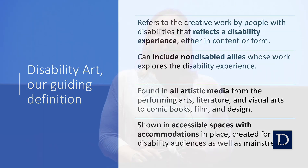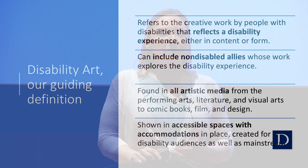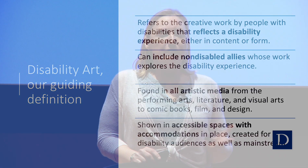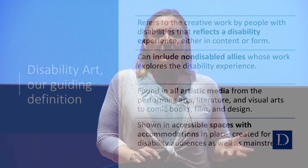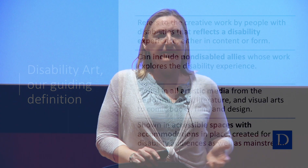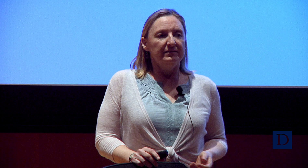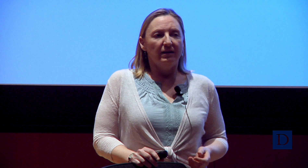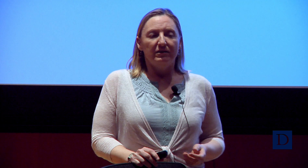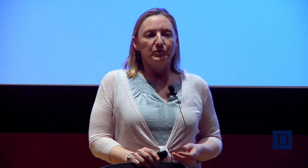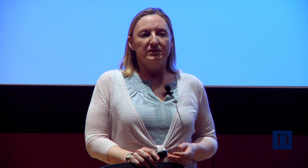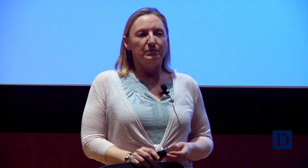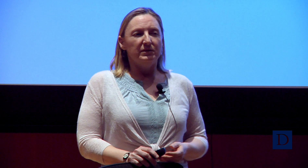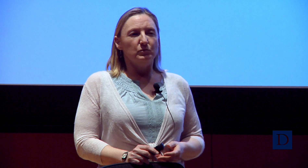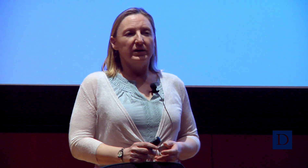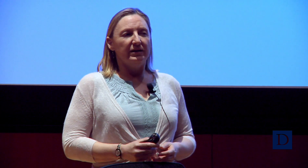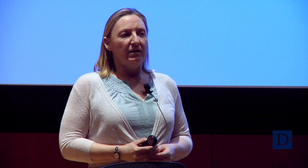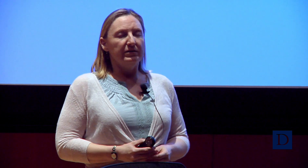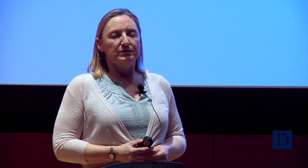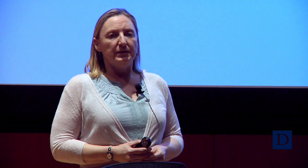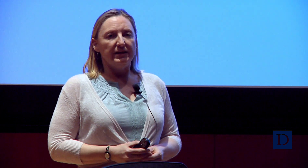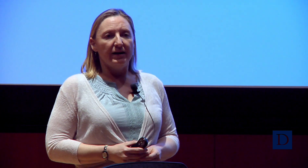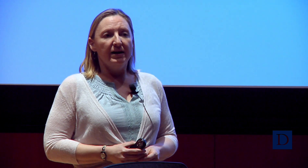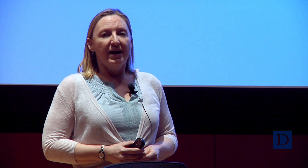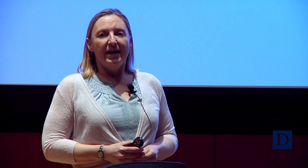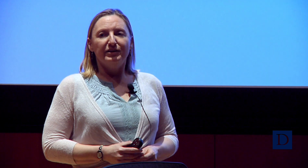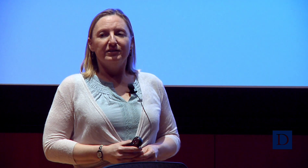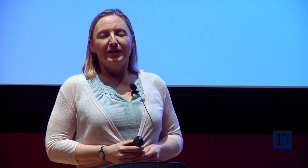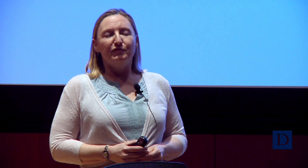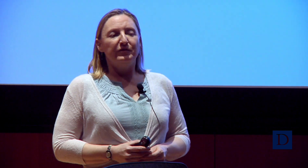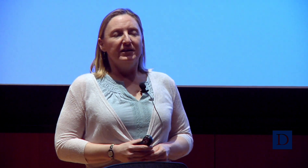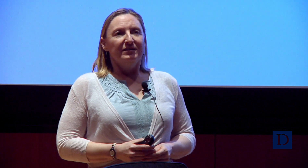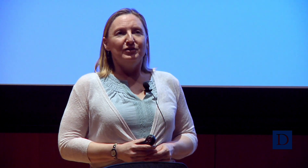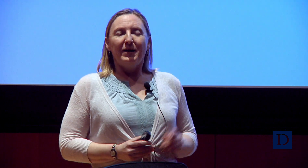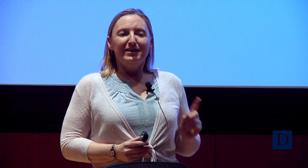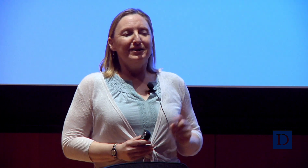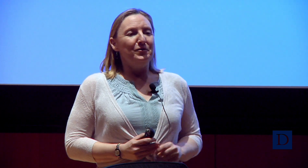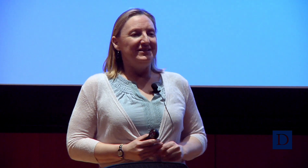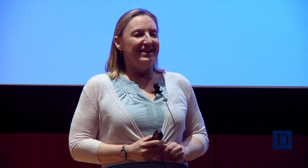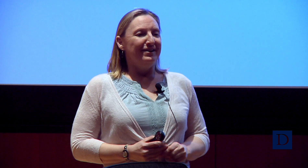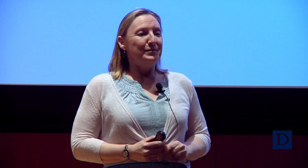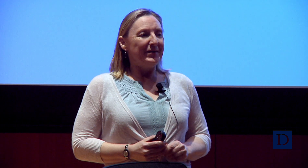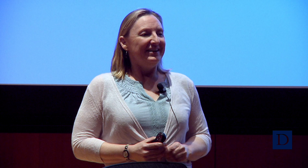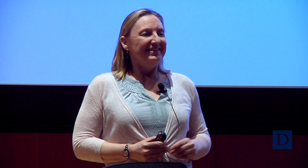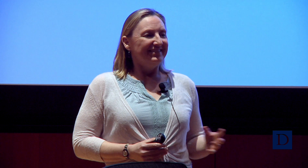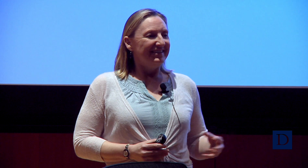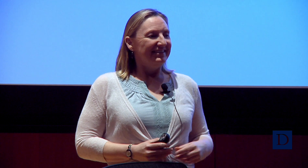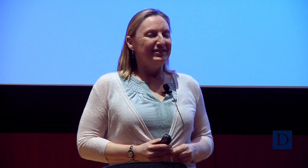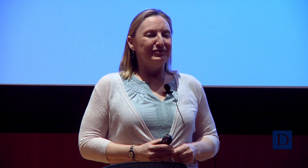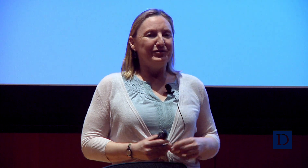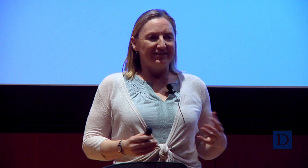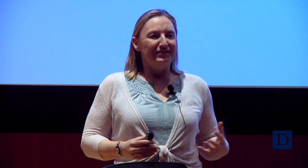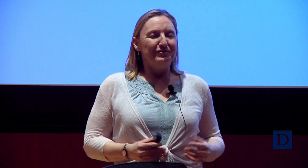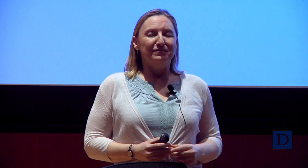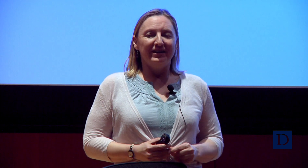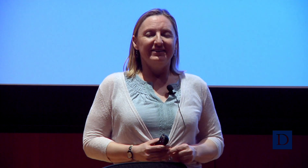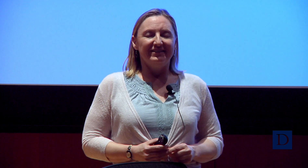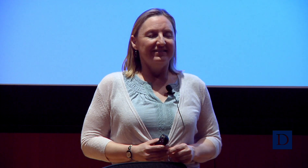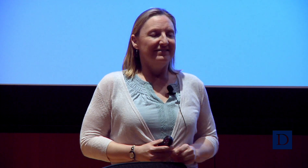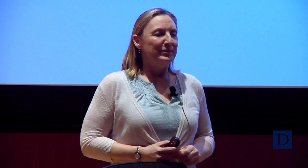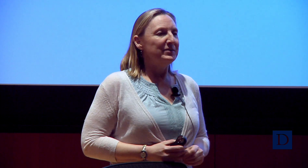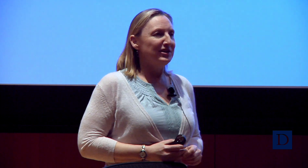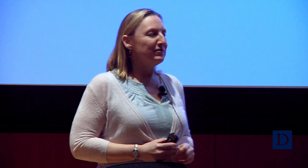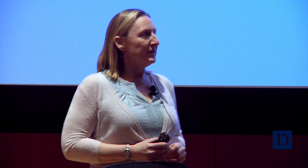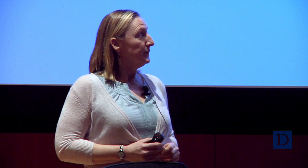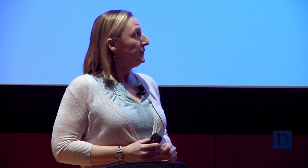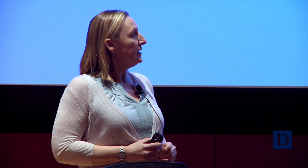You can find artists with disabilities working in all these media, and you might not know it's there, but you can find it pretty much everywhere.